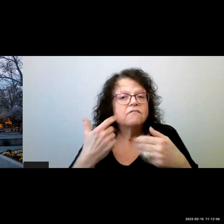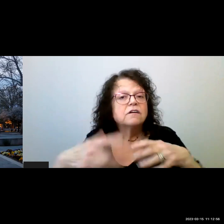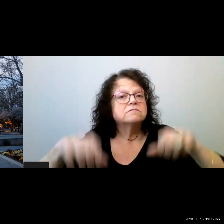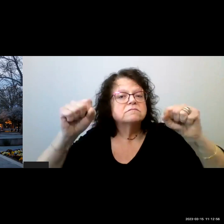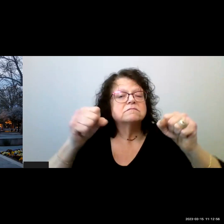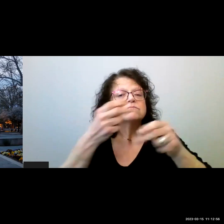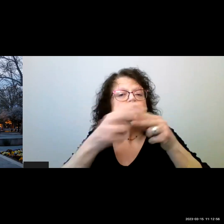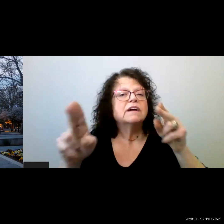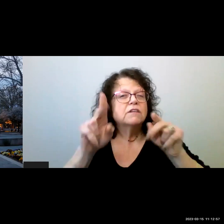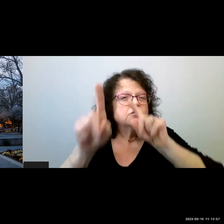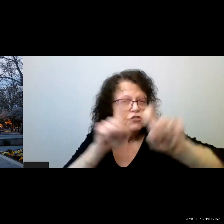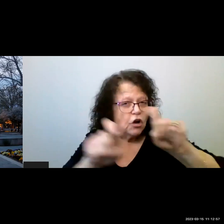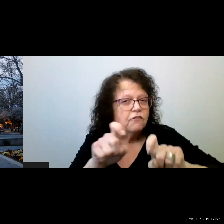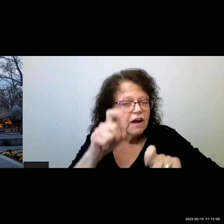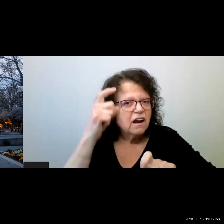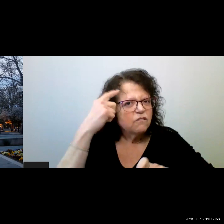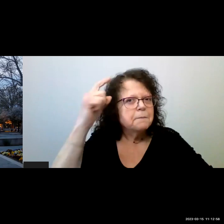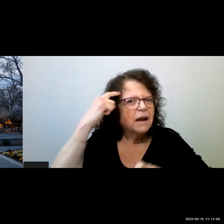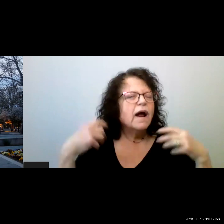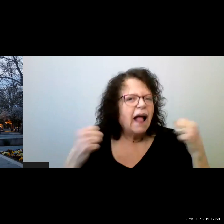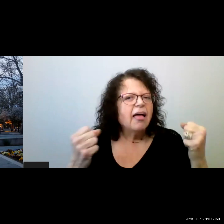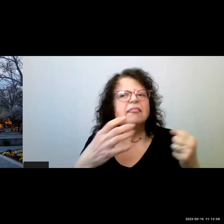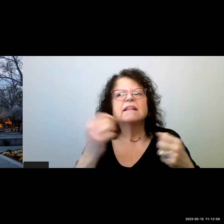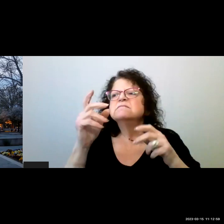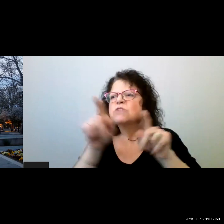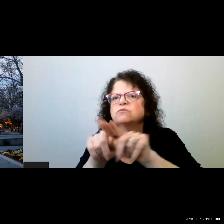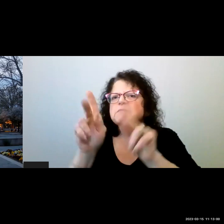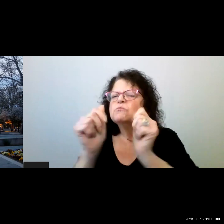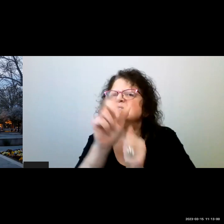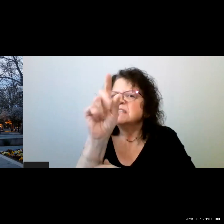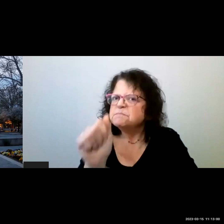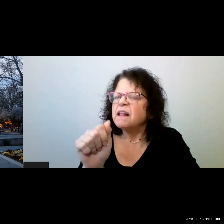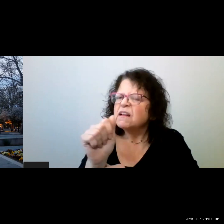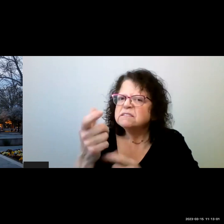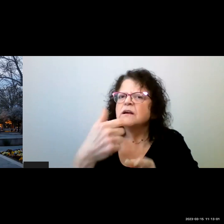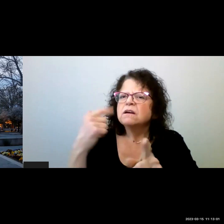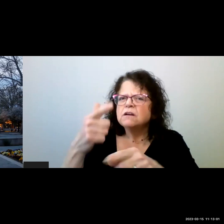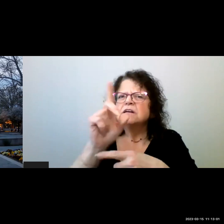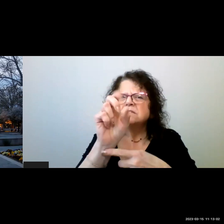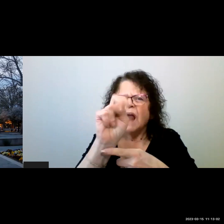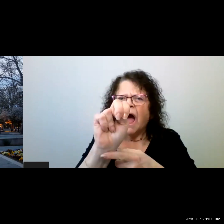with disabilities here in Indiana. Don will share a link to the survey through the chat.